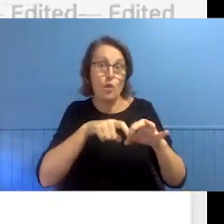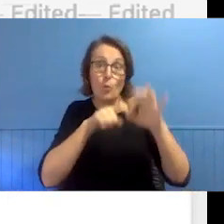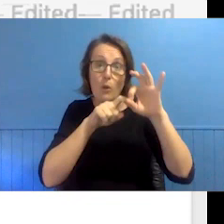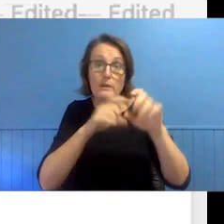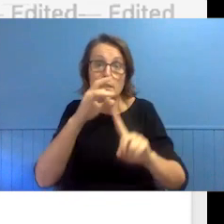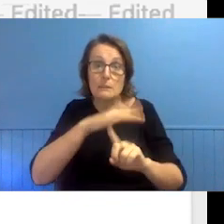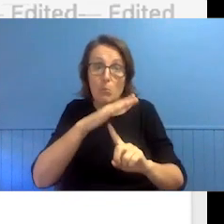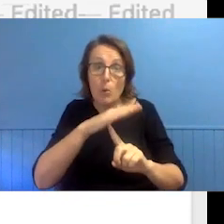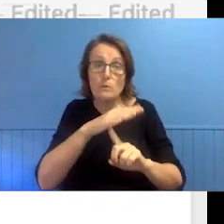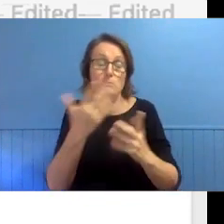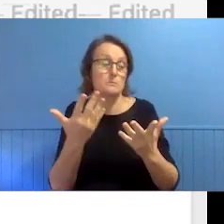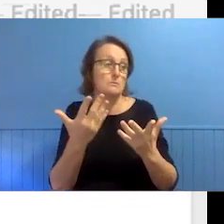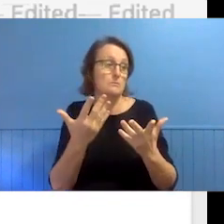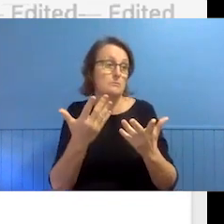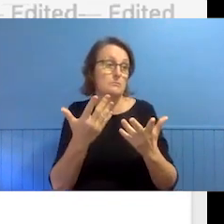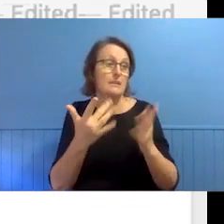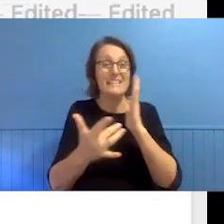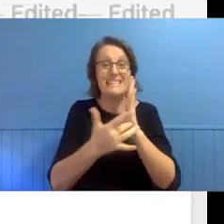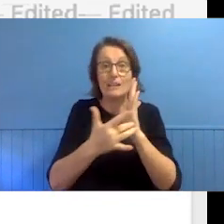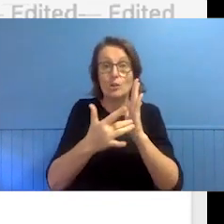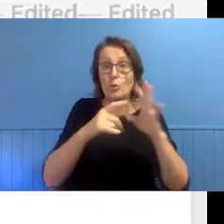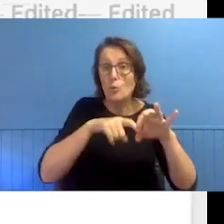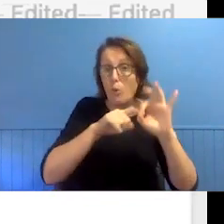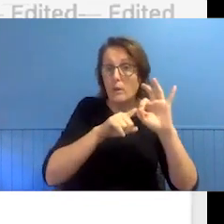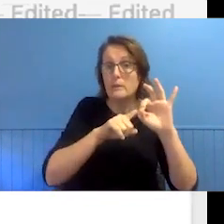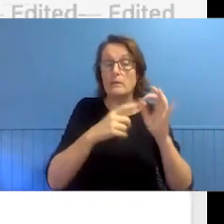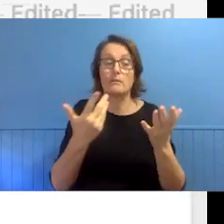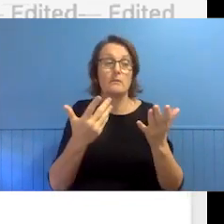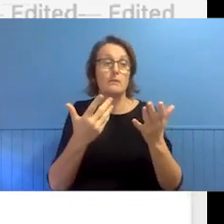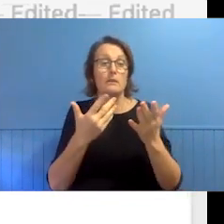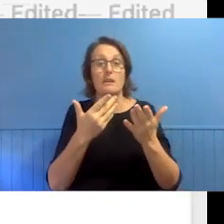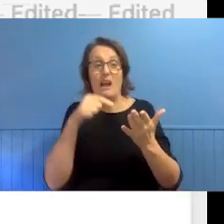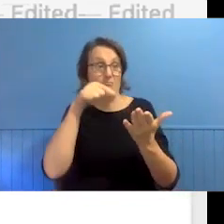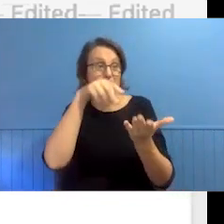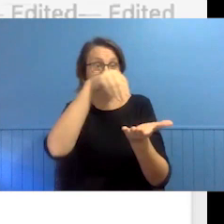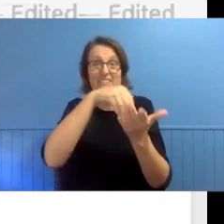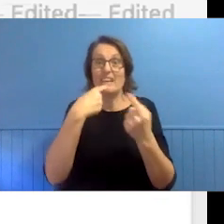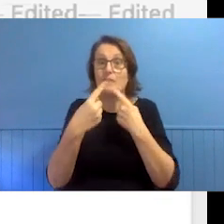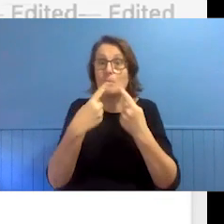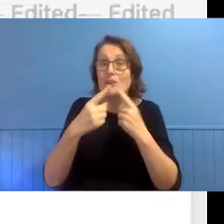quality to the content. Choosing a platform, satisfying that platform